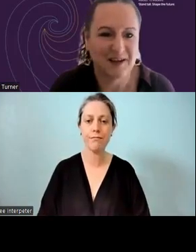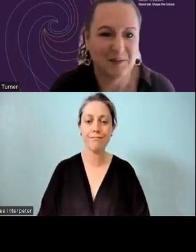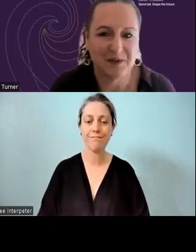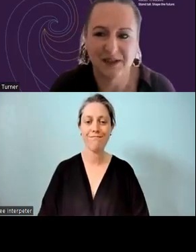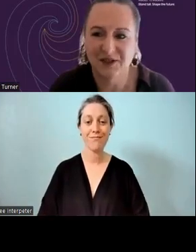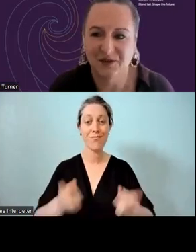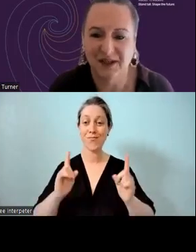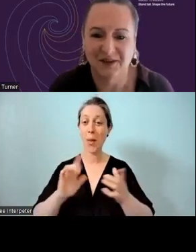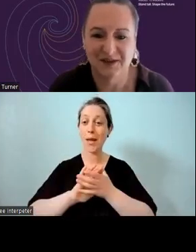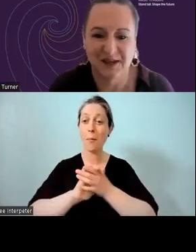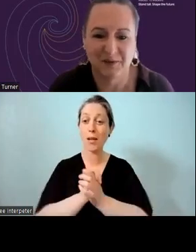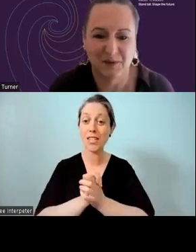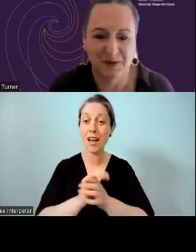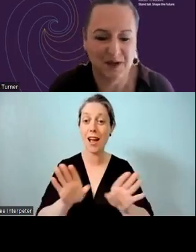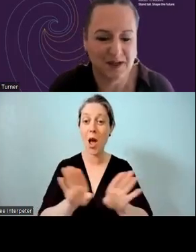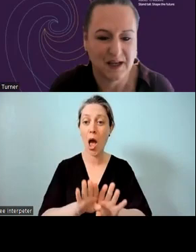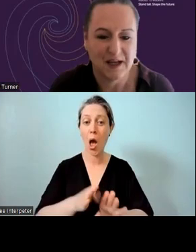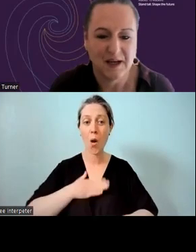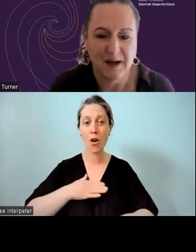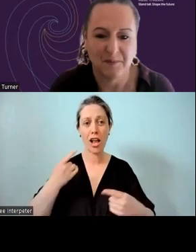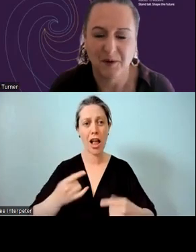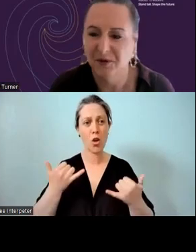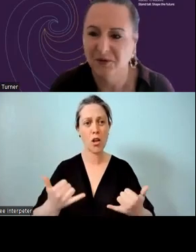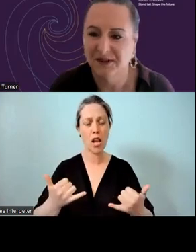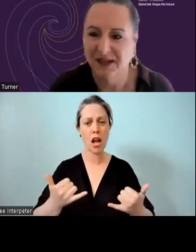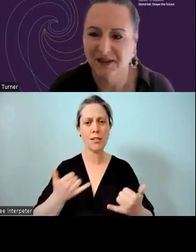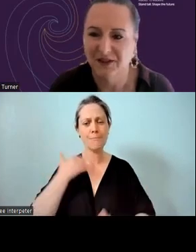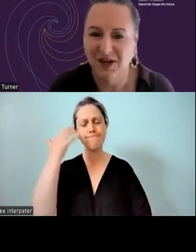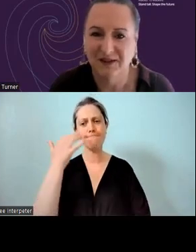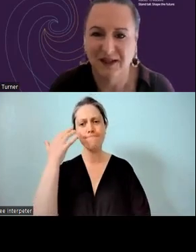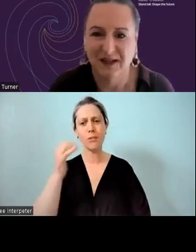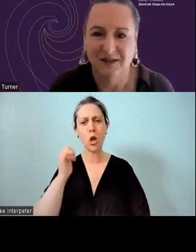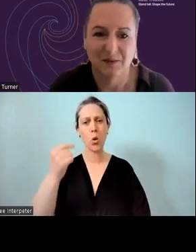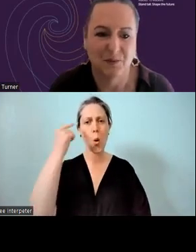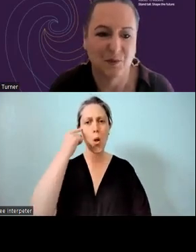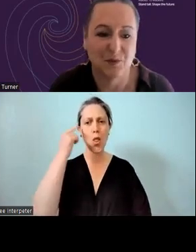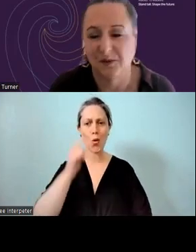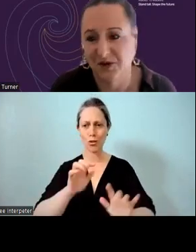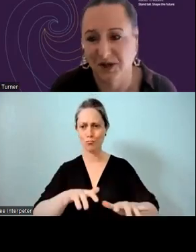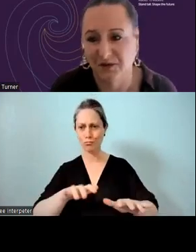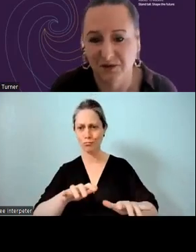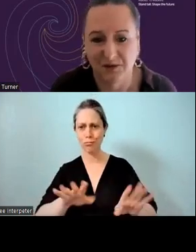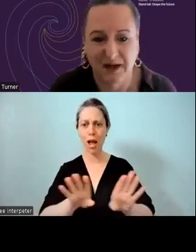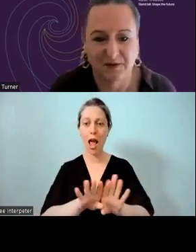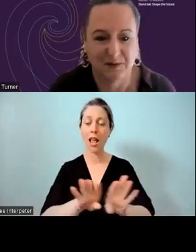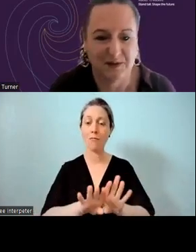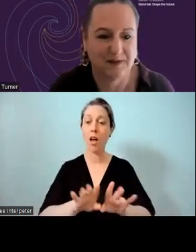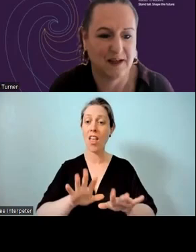and I wanted to let you now just have a rethink, pop your thoughts down in the chat, and that will also be shared of course afterwards.